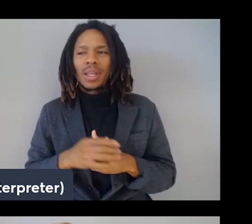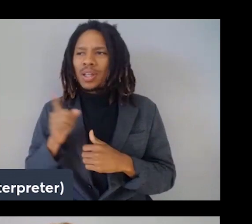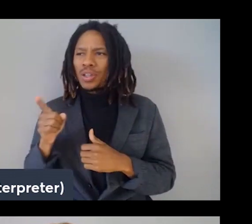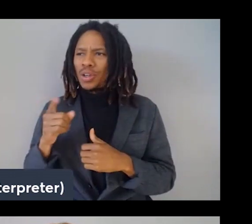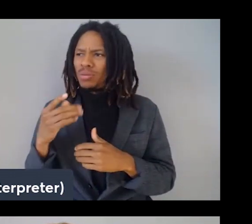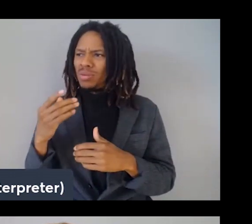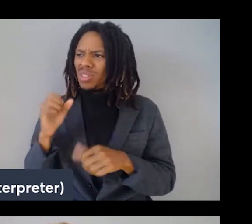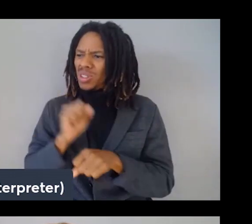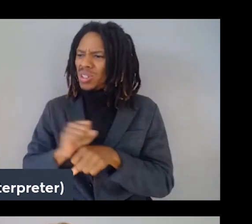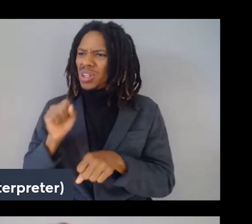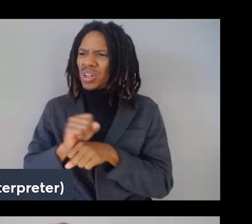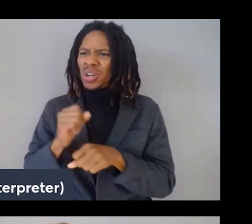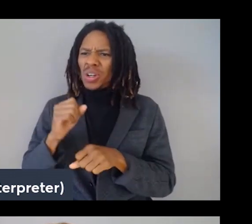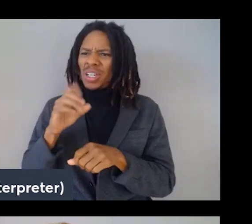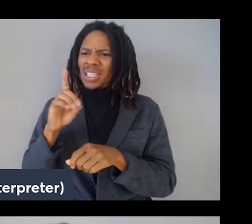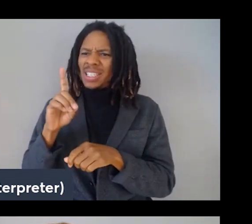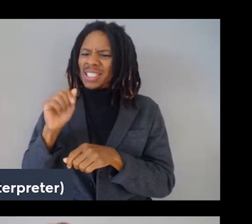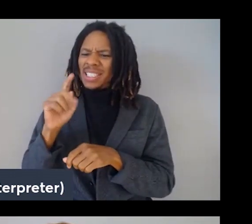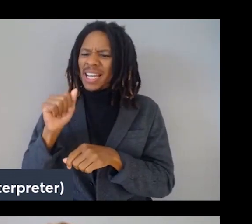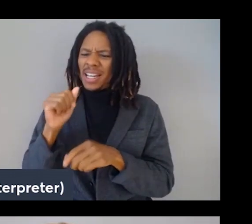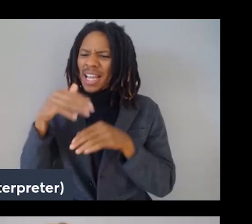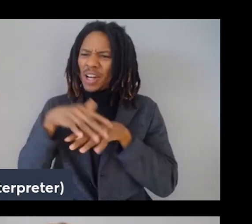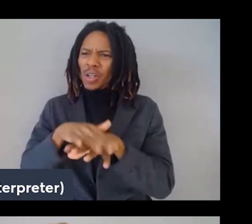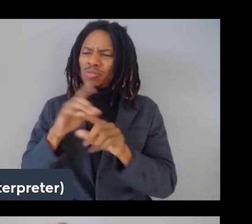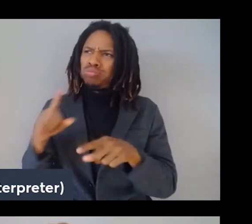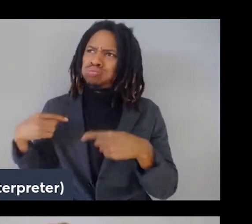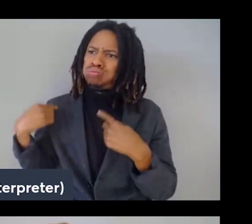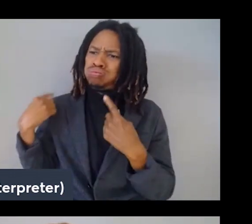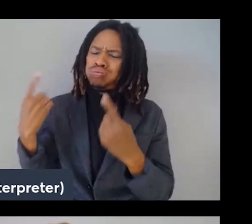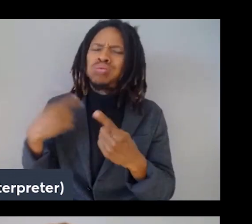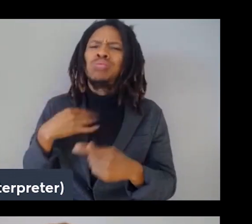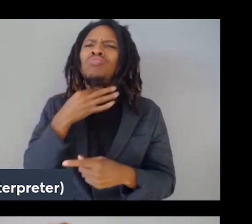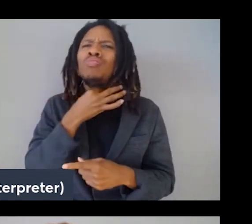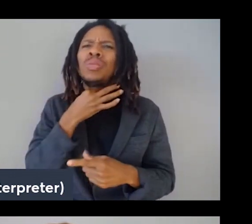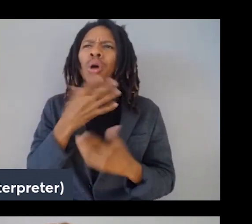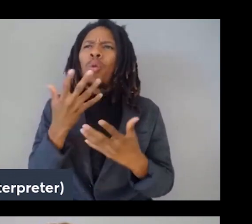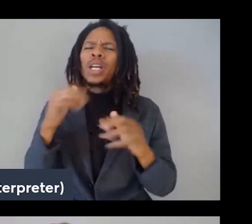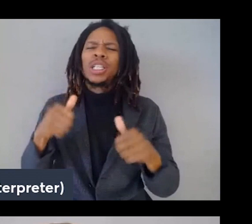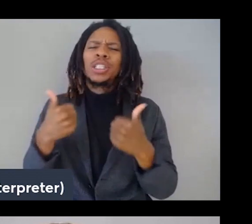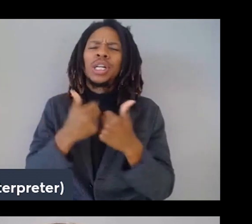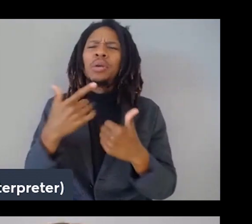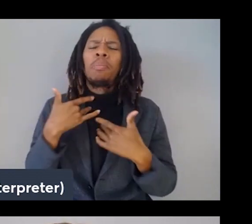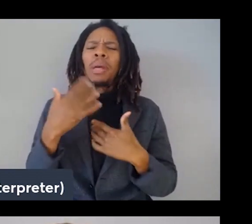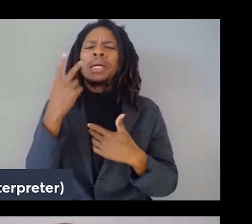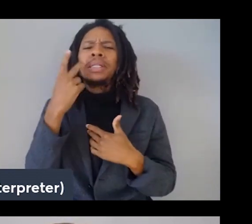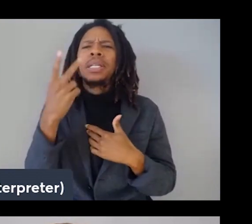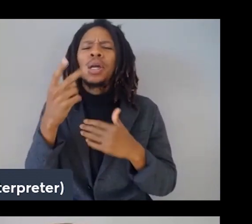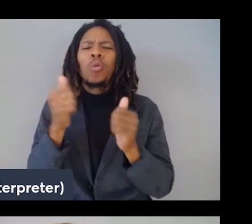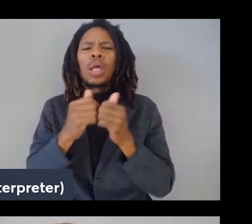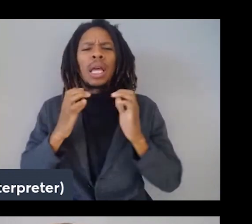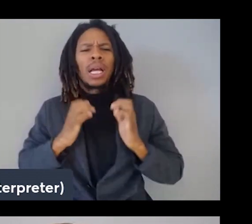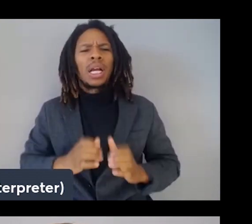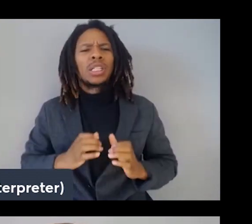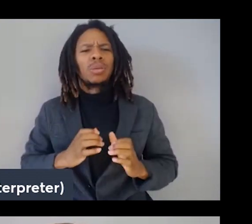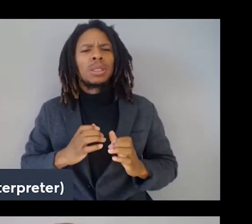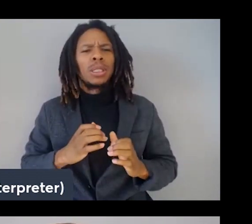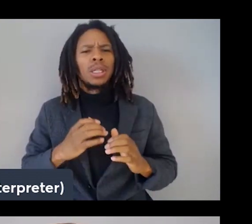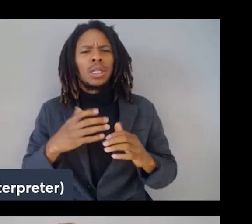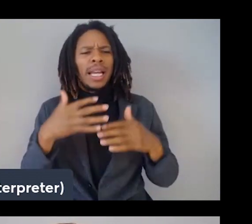of data integration for a long time, so I'm kinda curious what challenges you see customers having integrating and moving their data